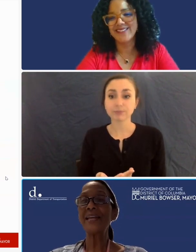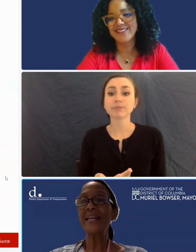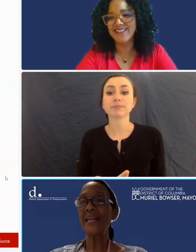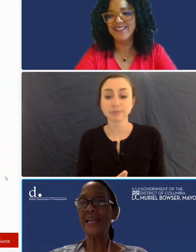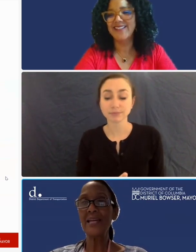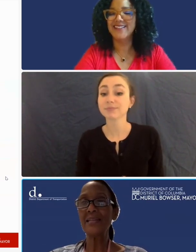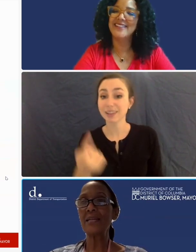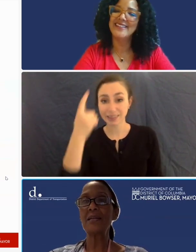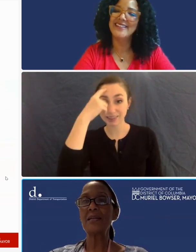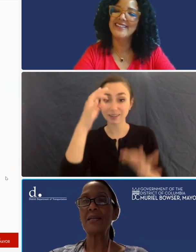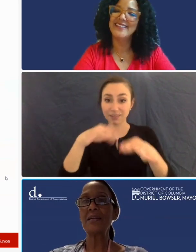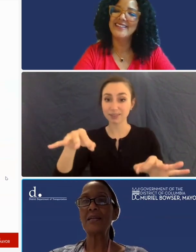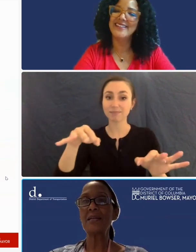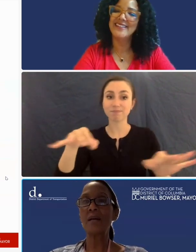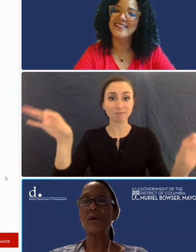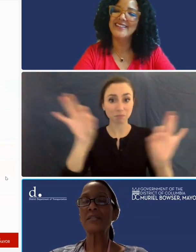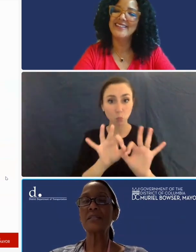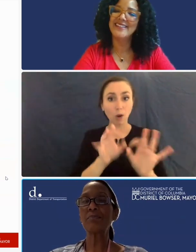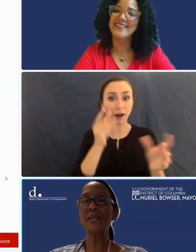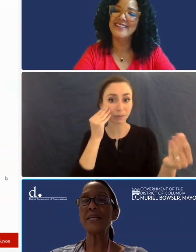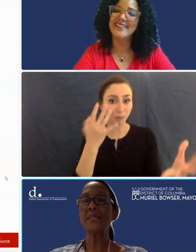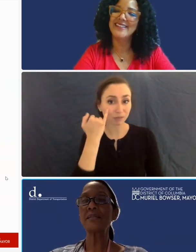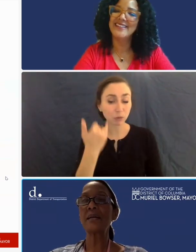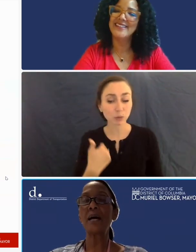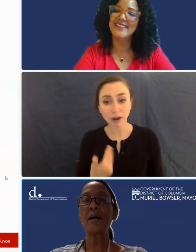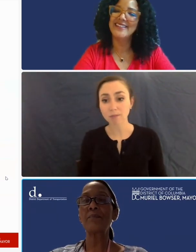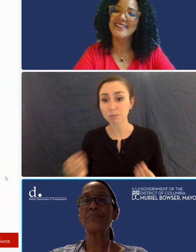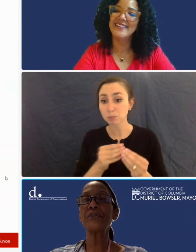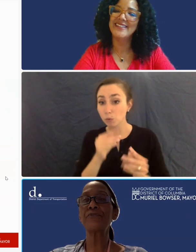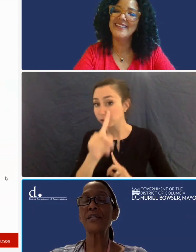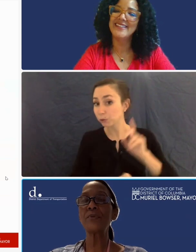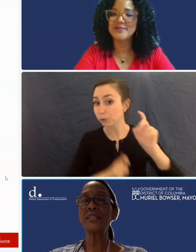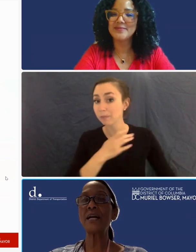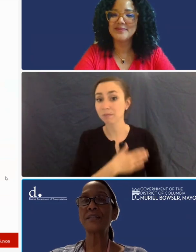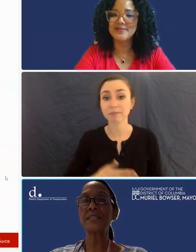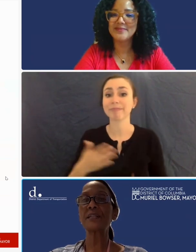any any questions please feel free to reach out to this office